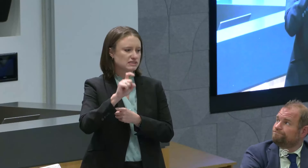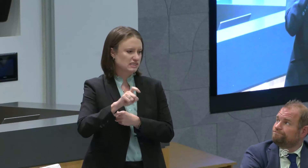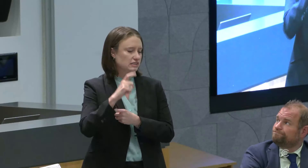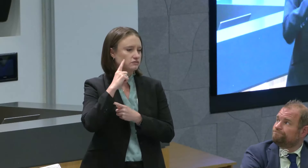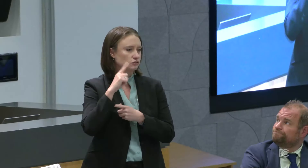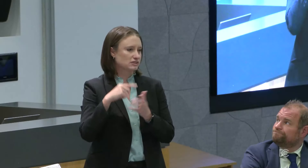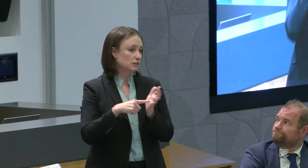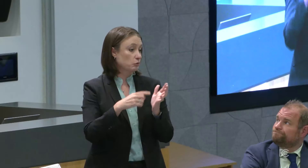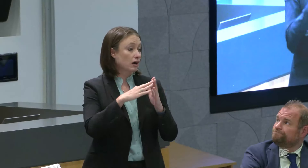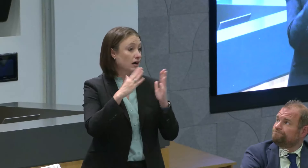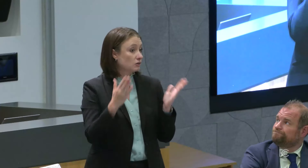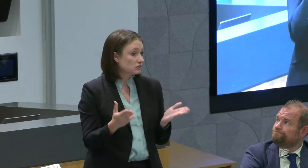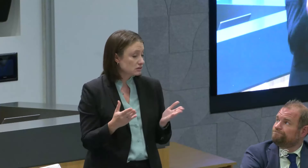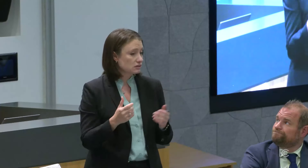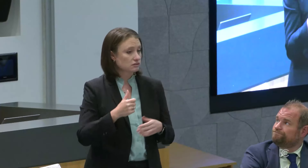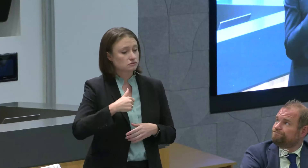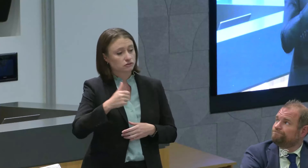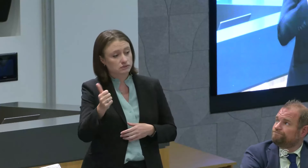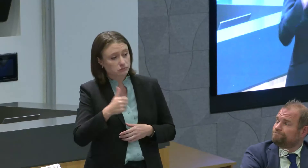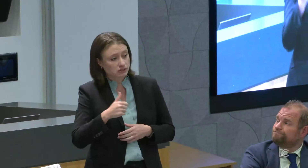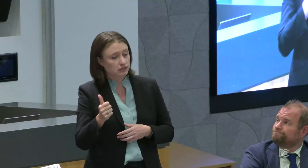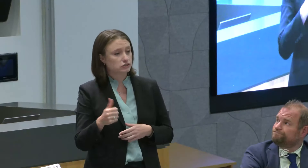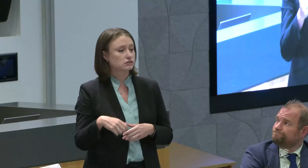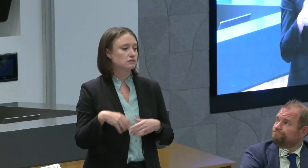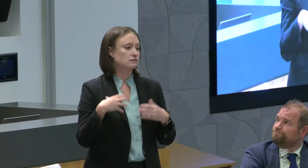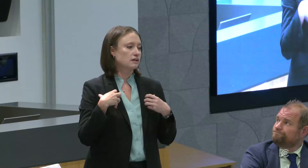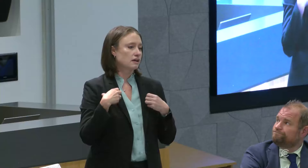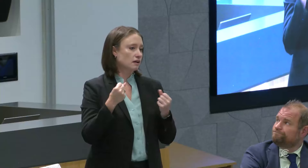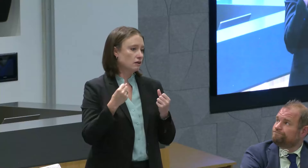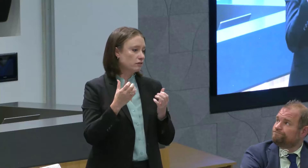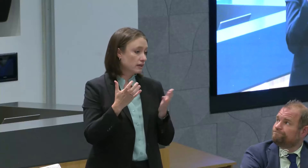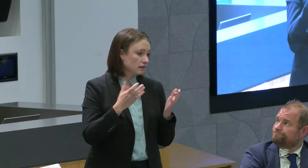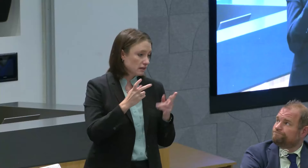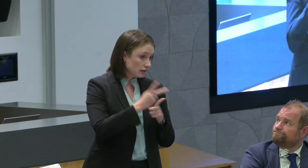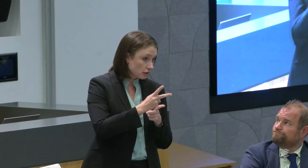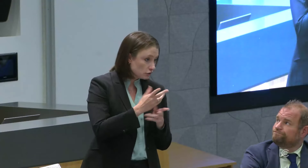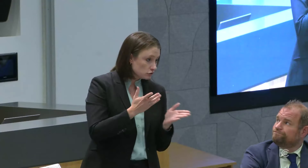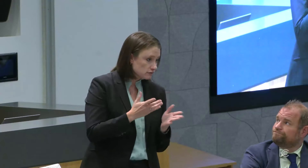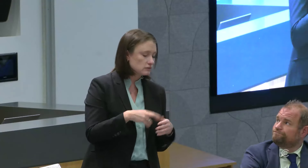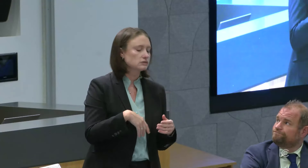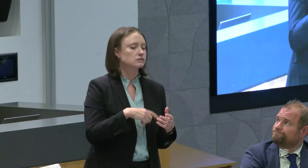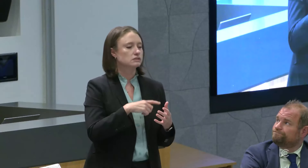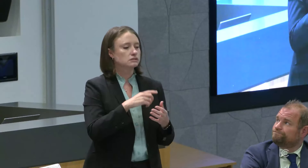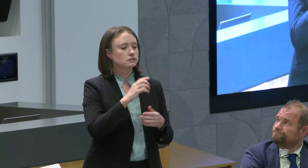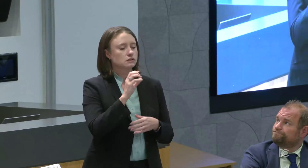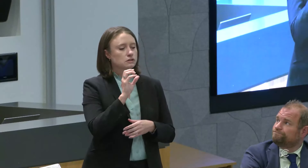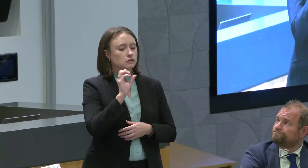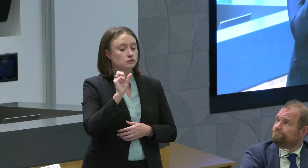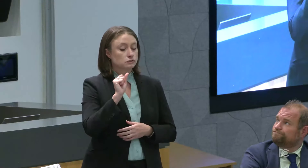SPECIFICALLY FOR INDEPENDENT LIVING. AND ALSO FOR FUNDAMENTAL